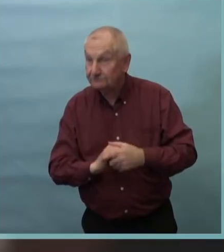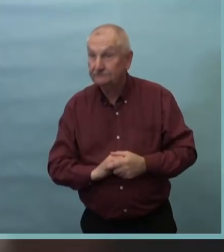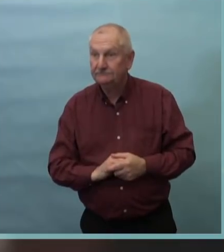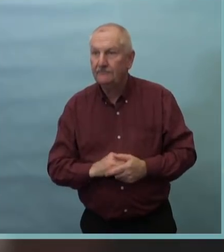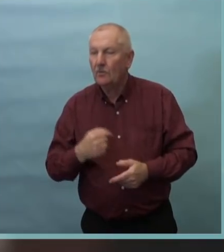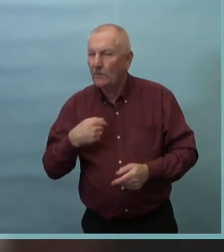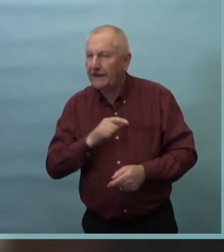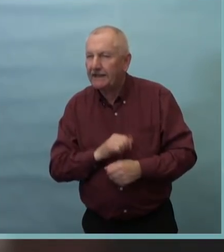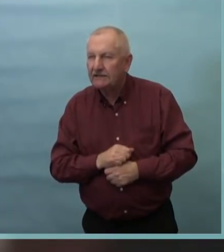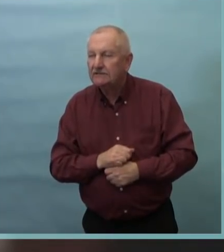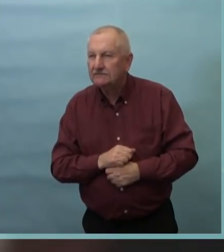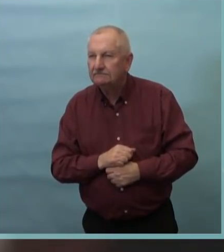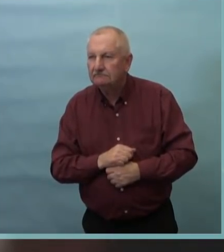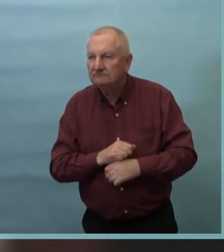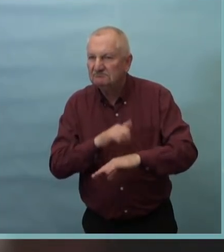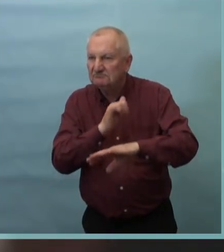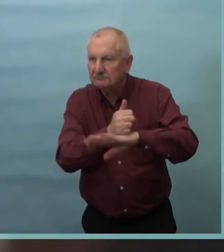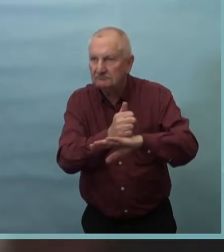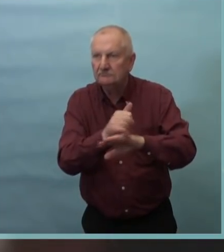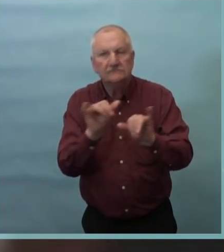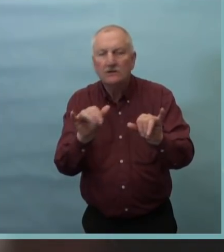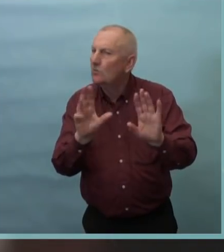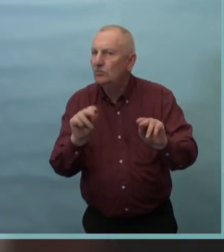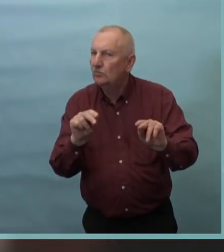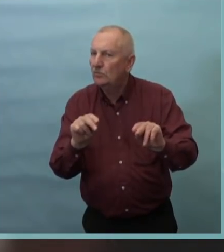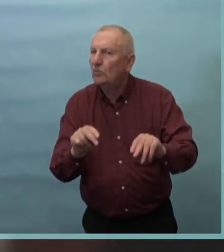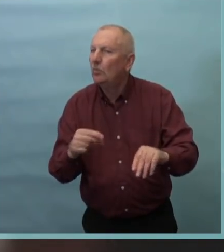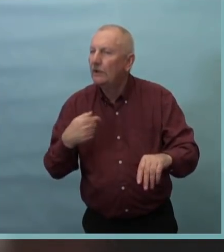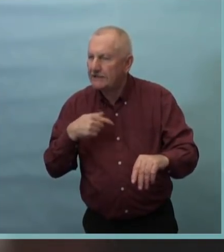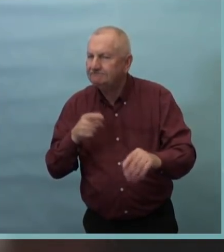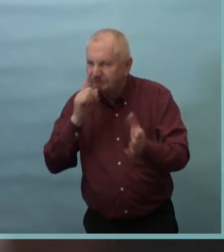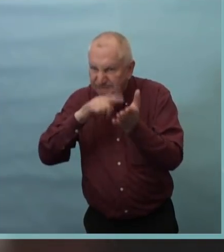opportunities there's lots of things that are happening during this pandemic